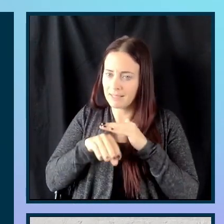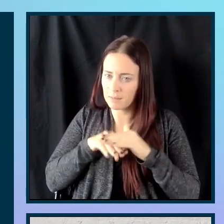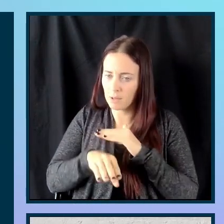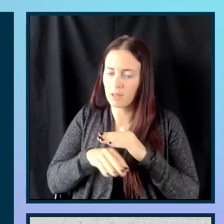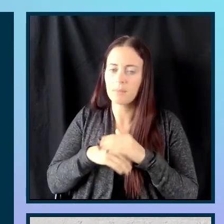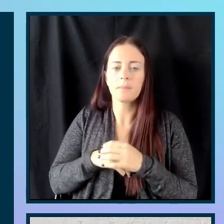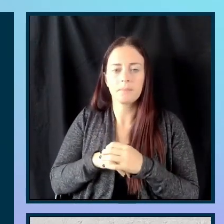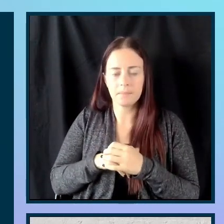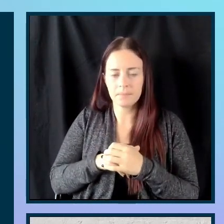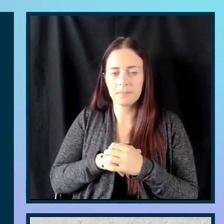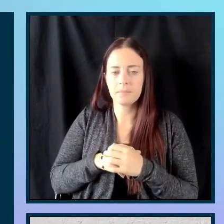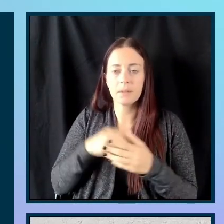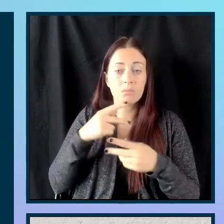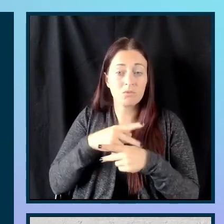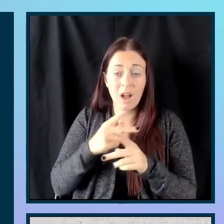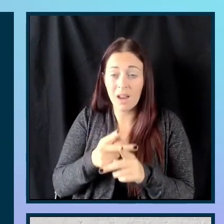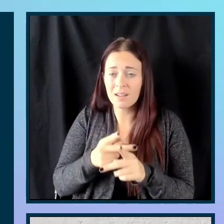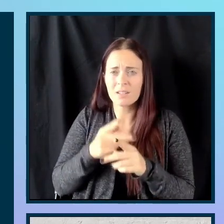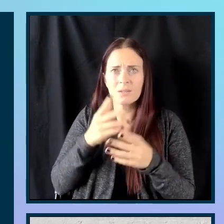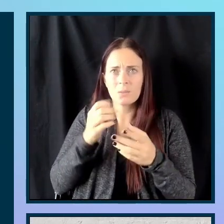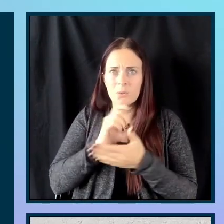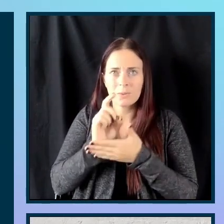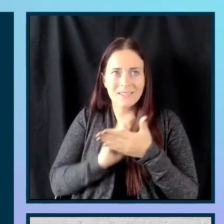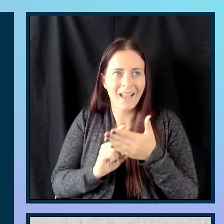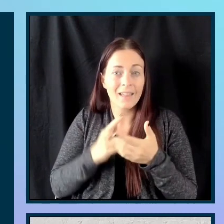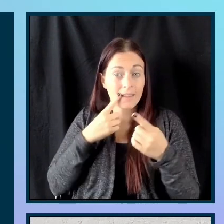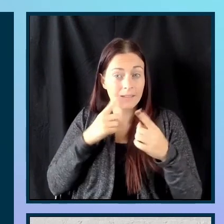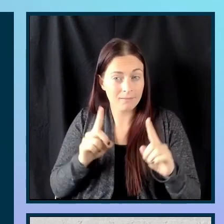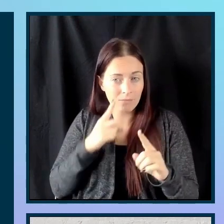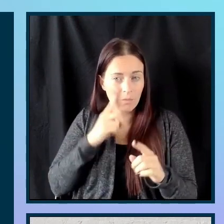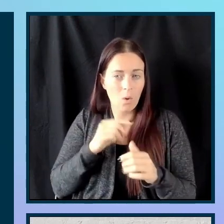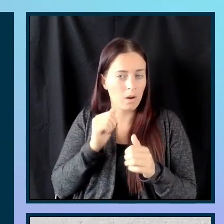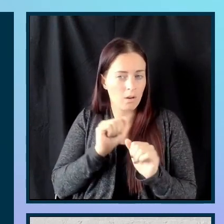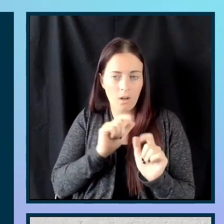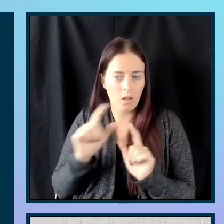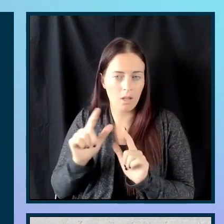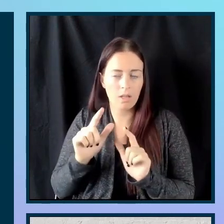that work for everyone, using inclusive hiring practices,